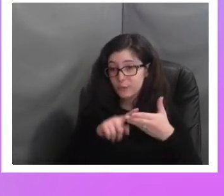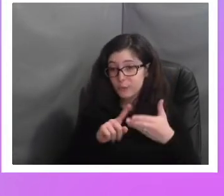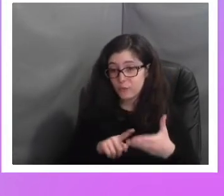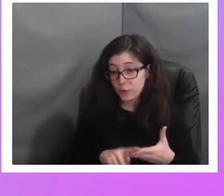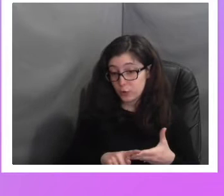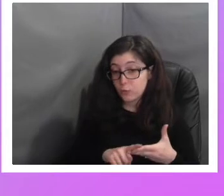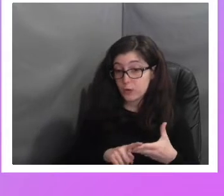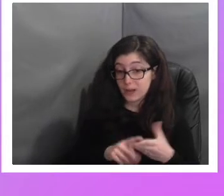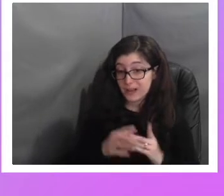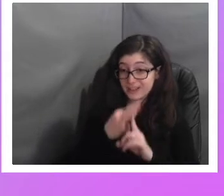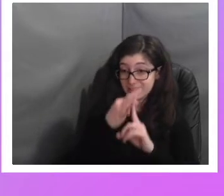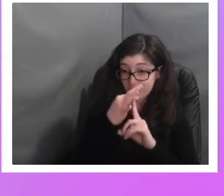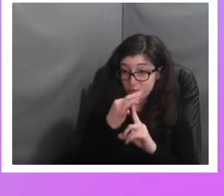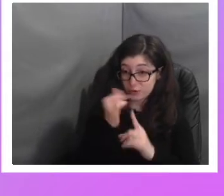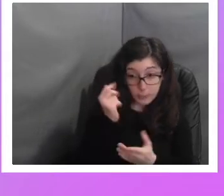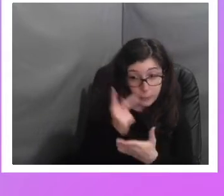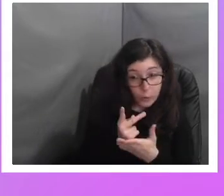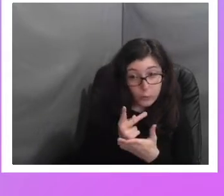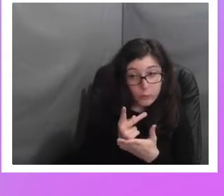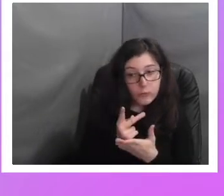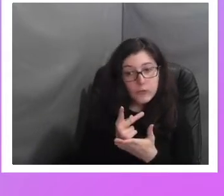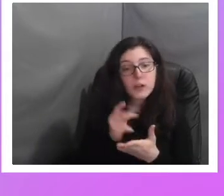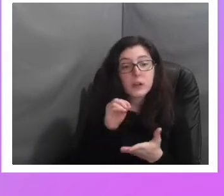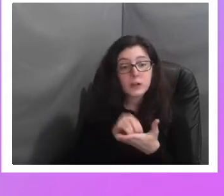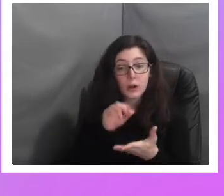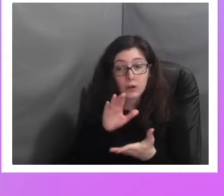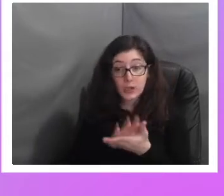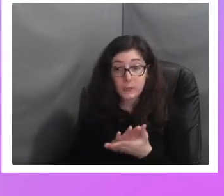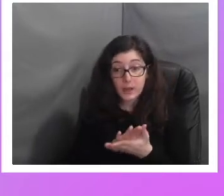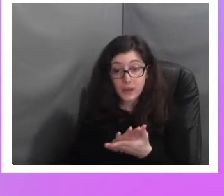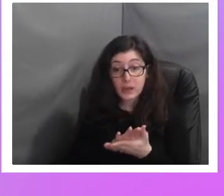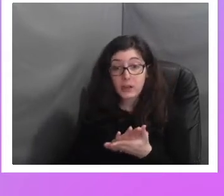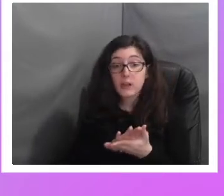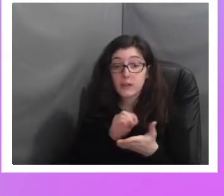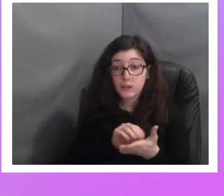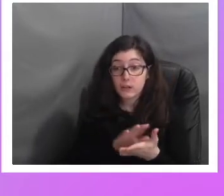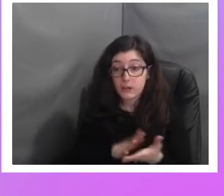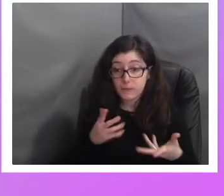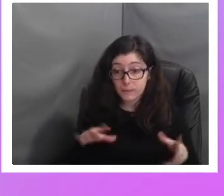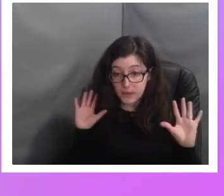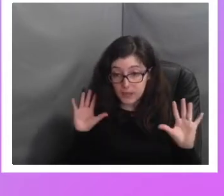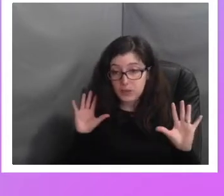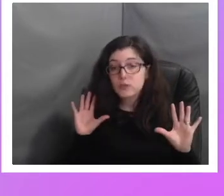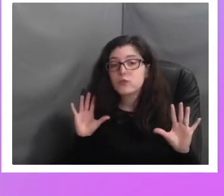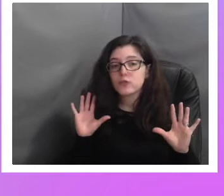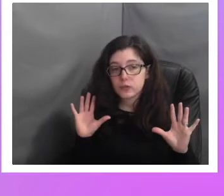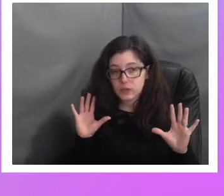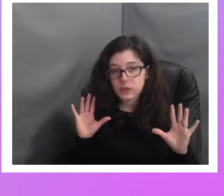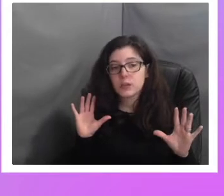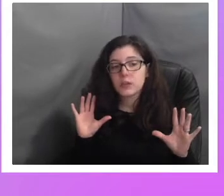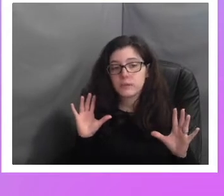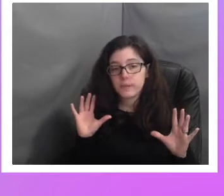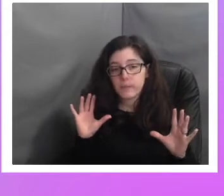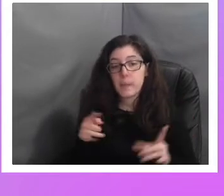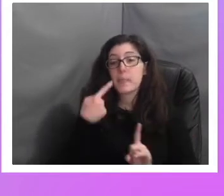and document whether it really meets the standards for the exception, as well as what the interim alternative measure will be